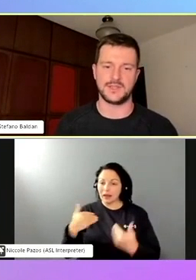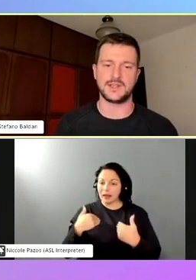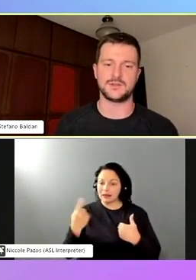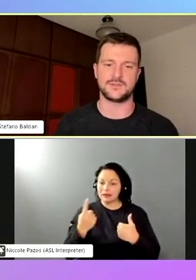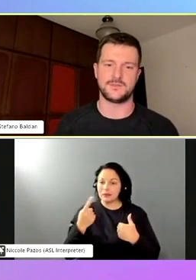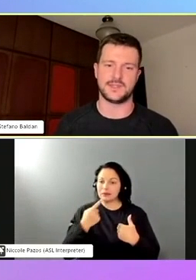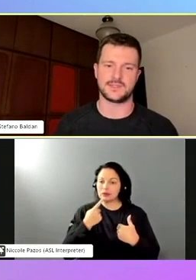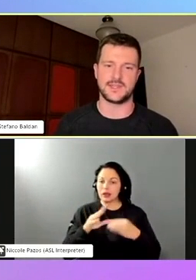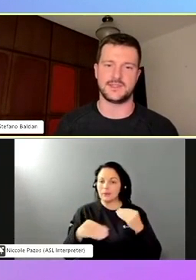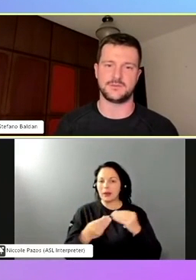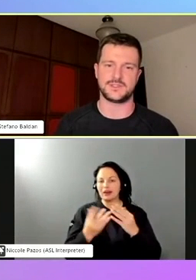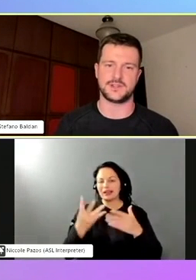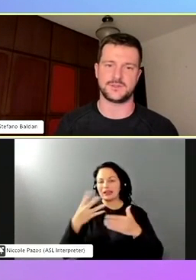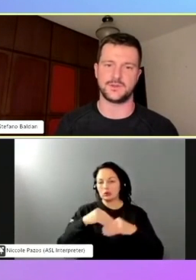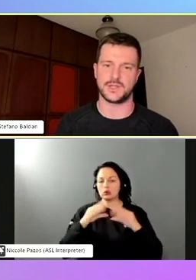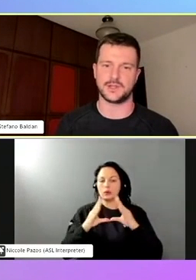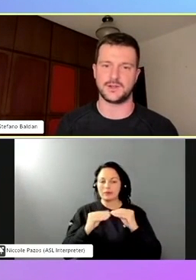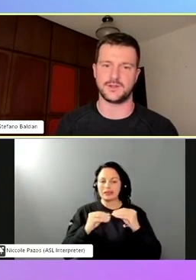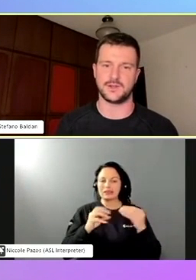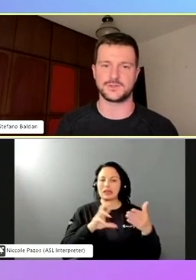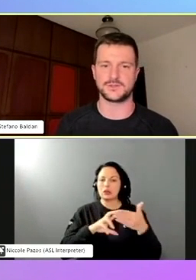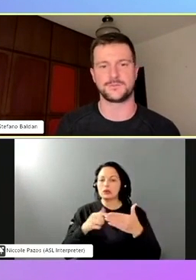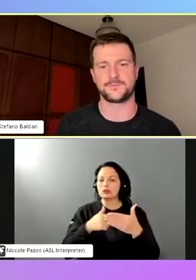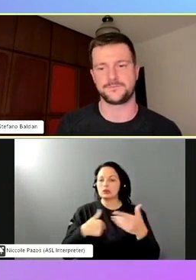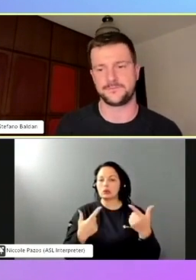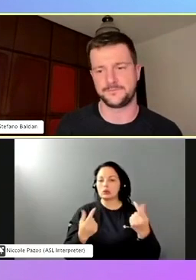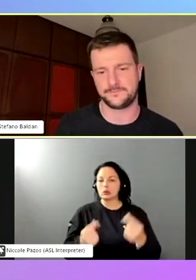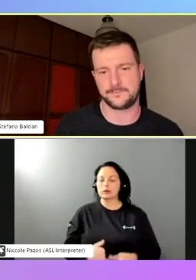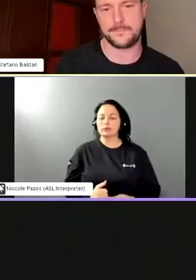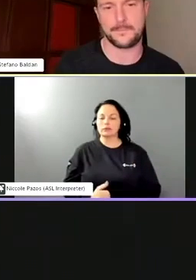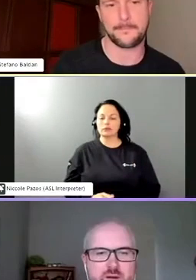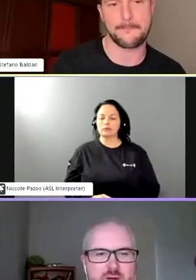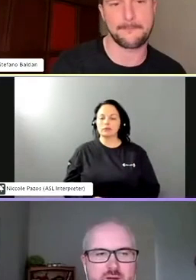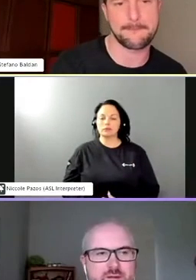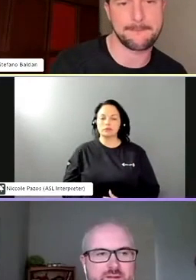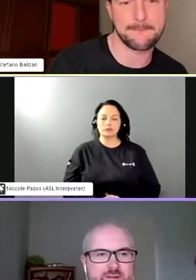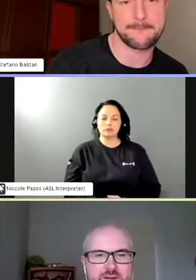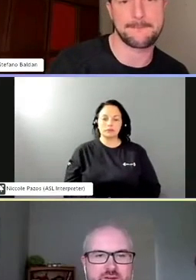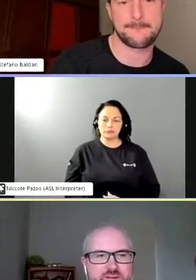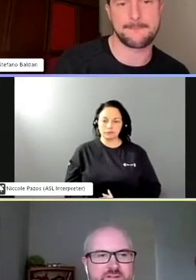like this fuzzy space, no alignment,